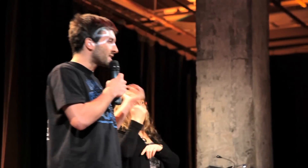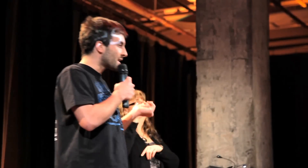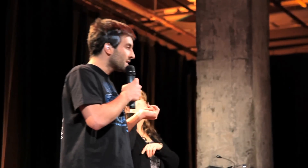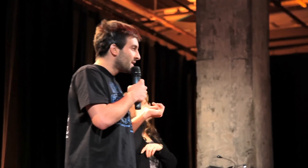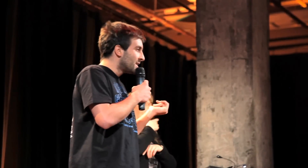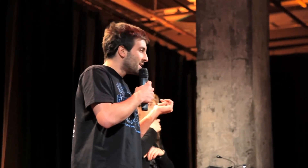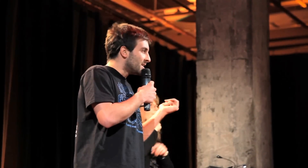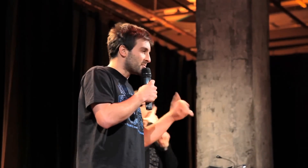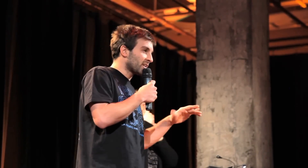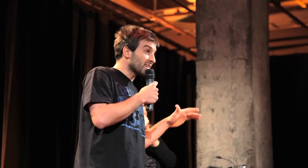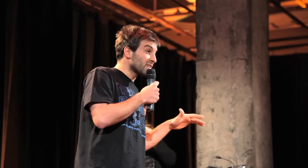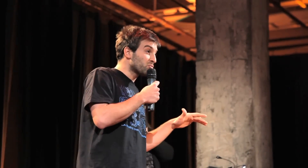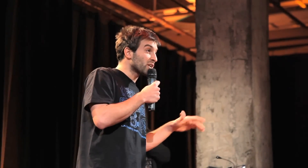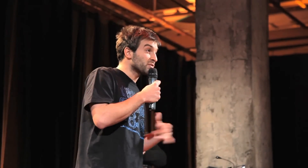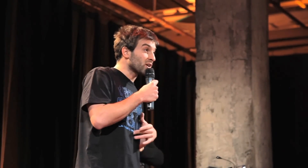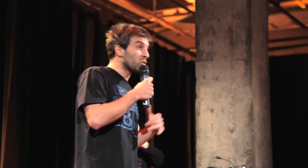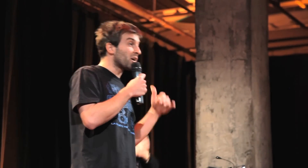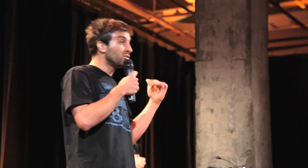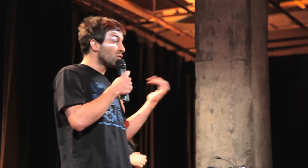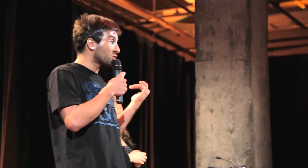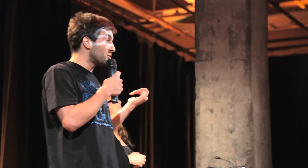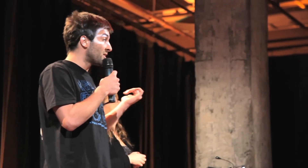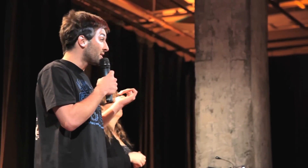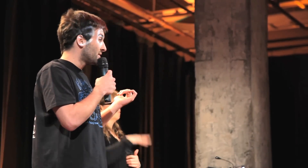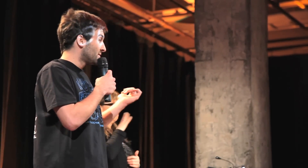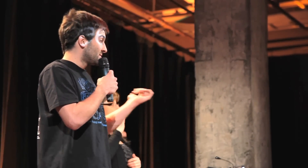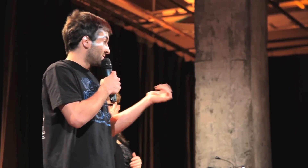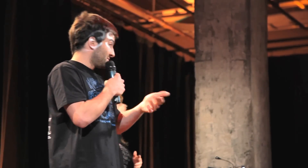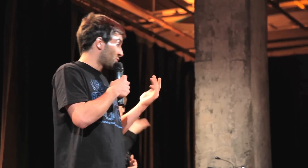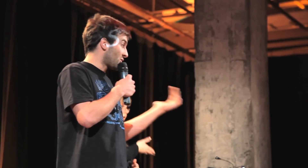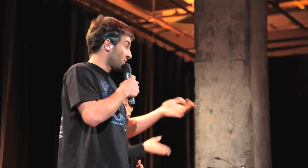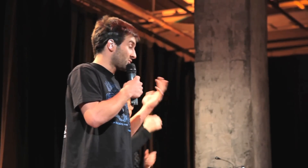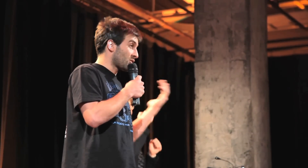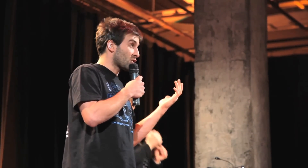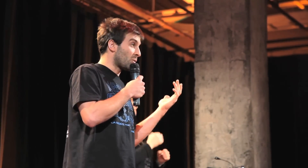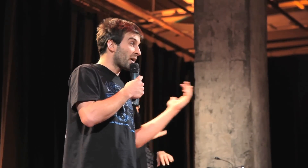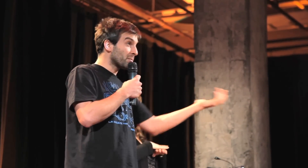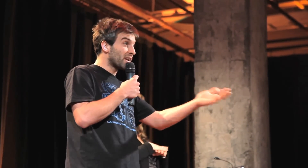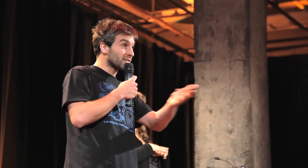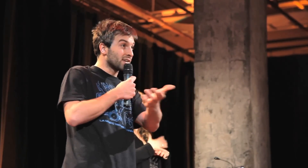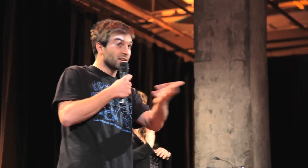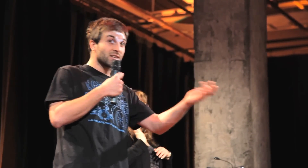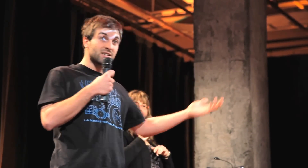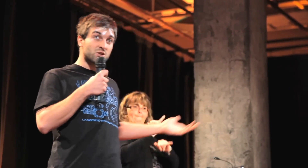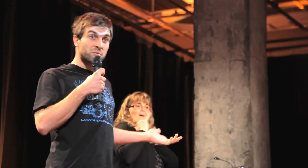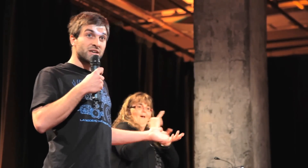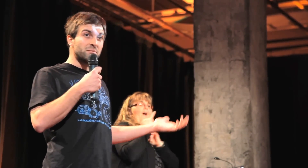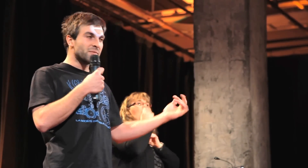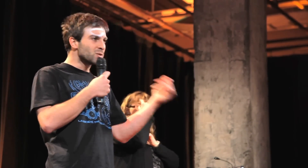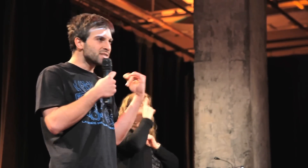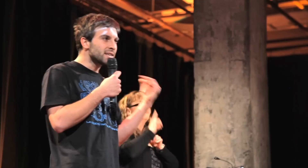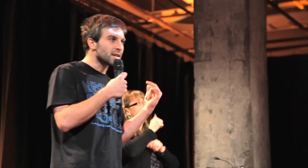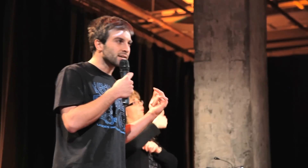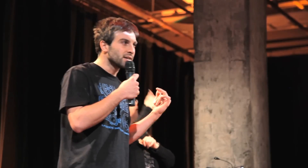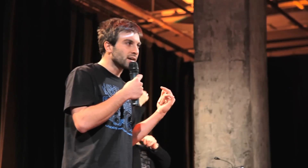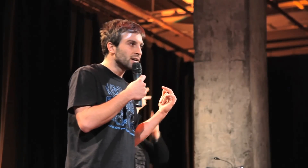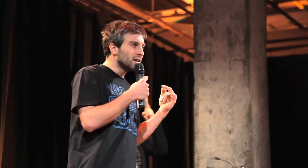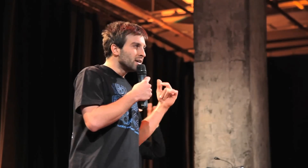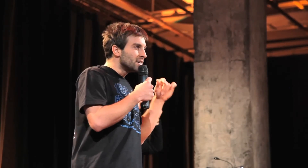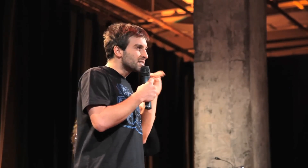The hearing impaired would communicate not only among themselves... ...but also with everyone else.